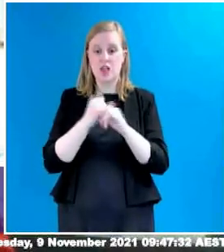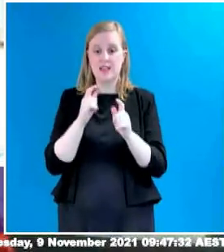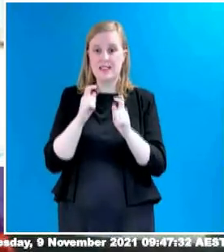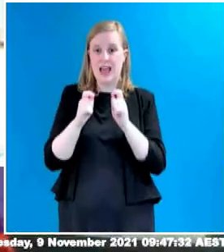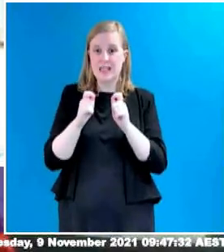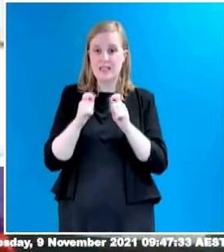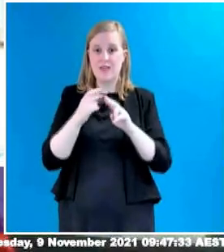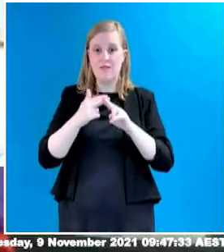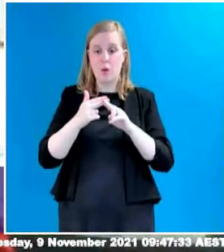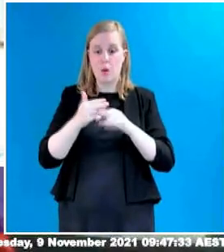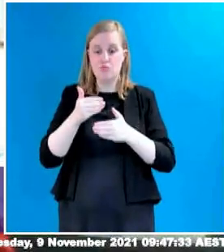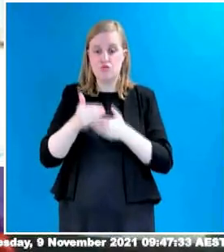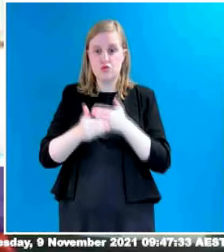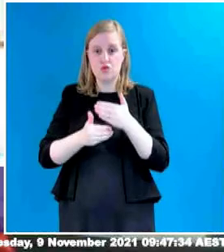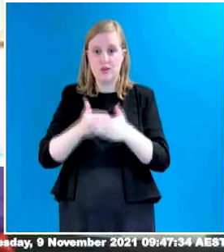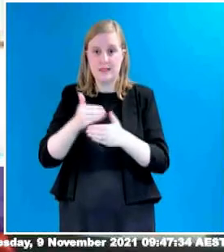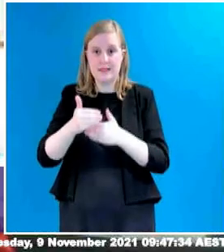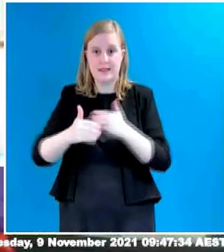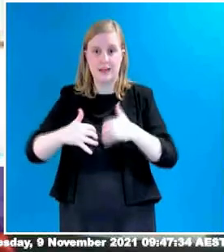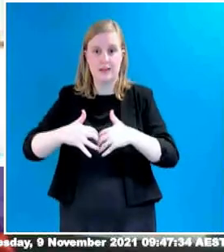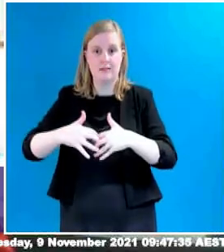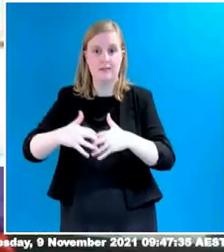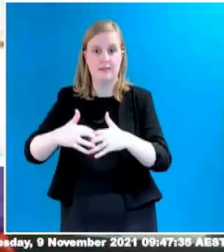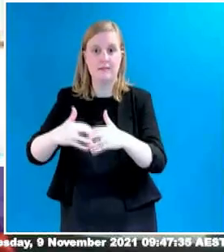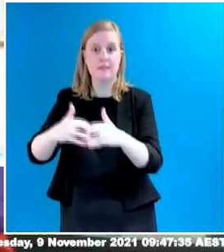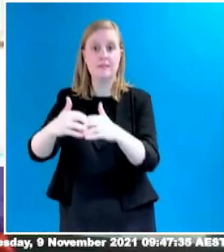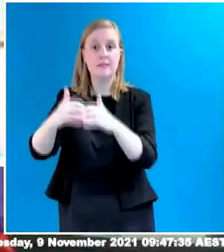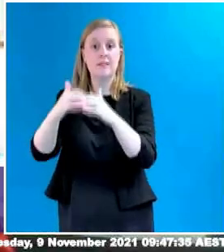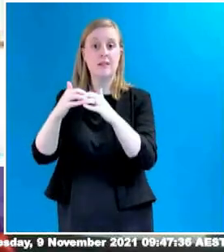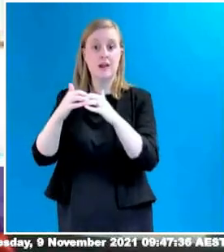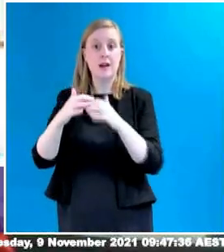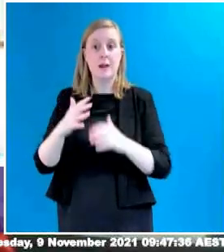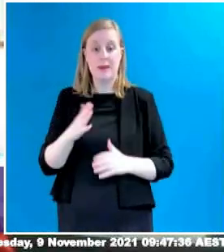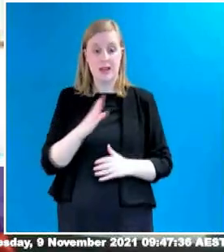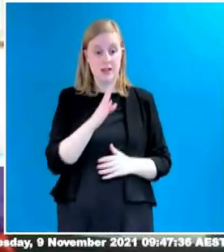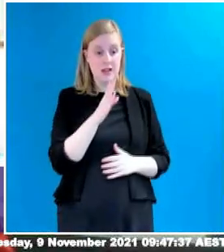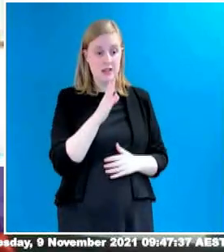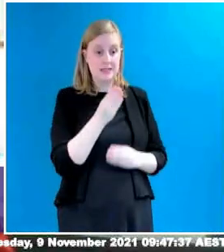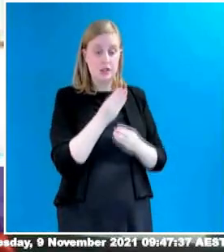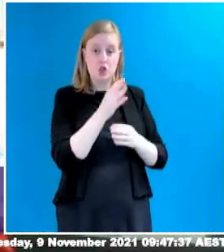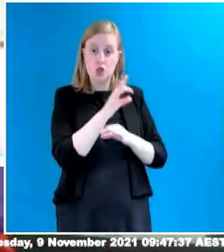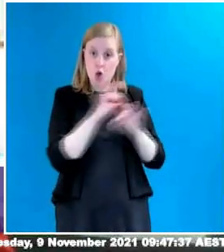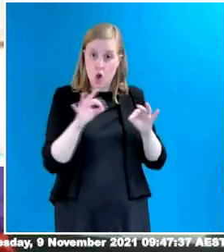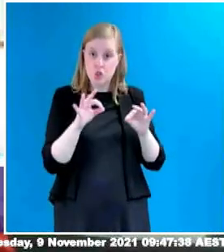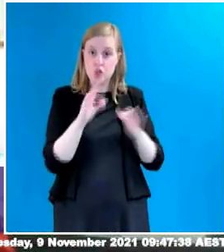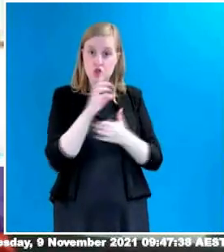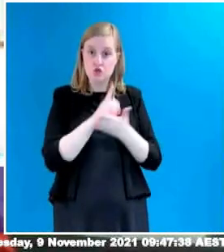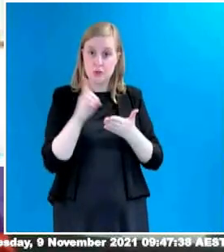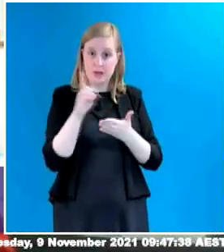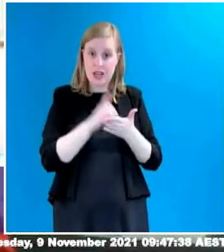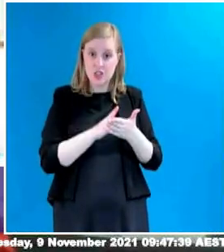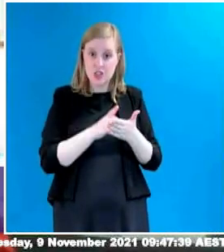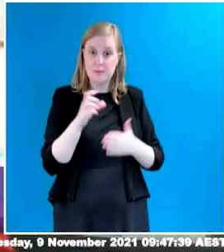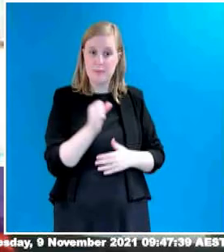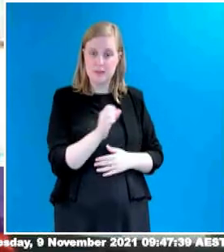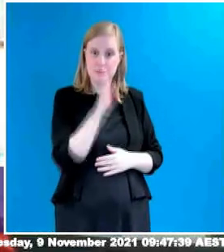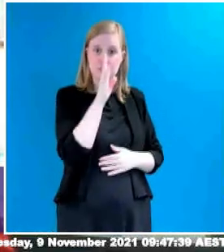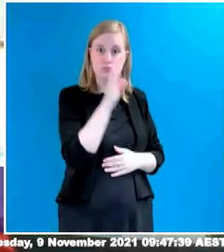have to have immediate effect for nondiscrimination. But in terms of resources, that is something you progressively implement,